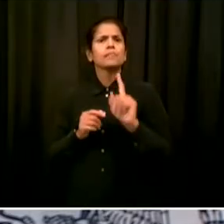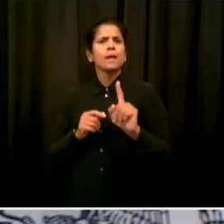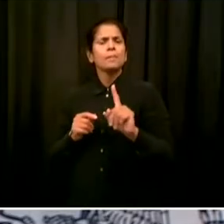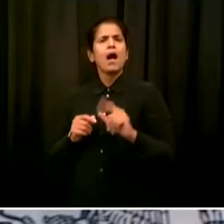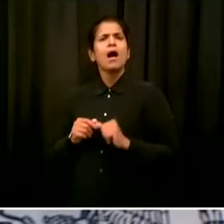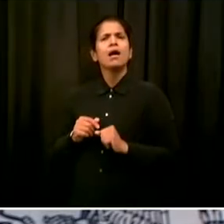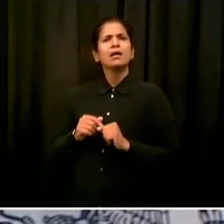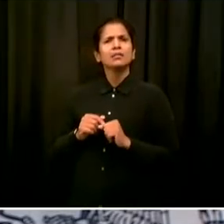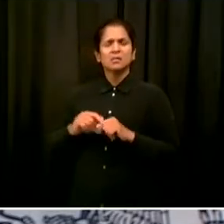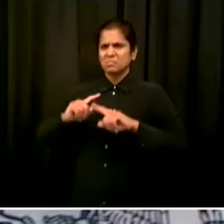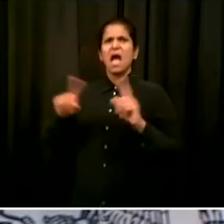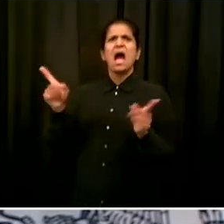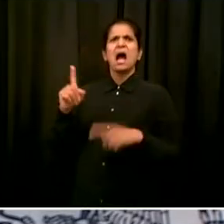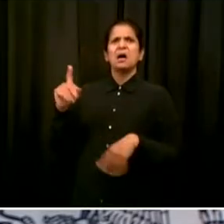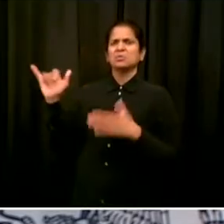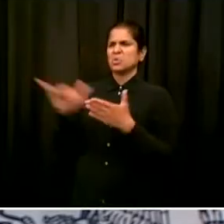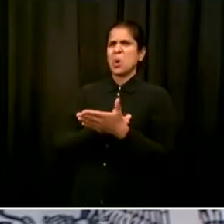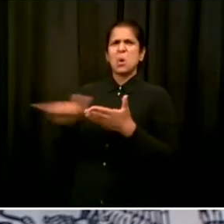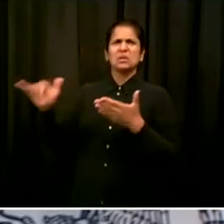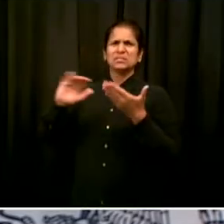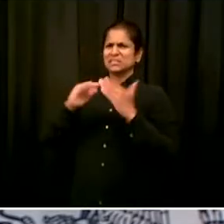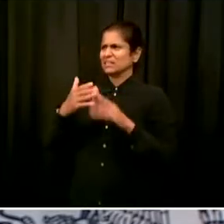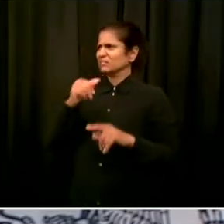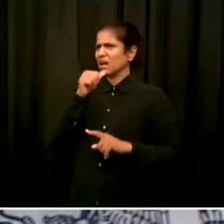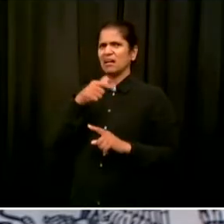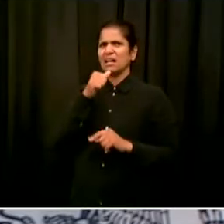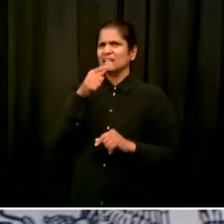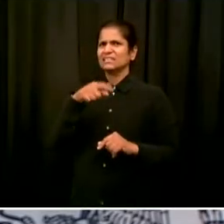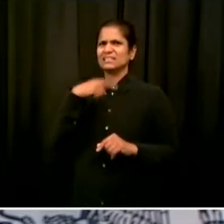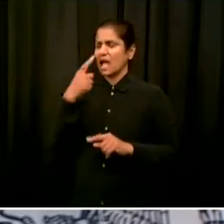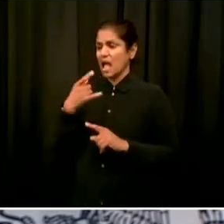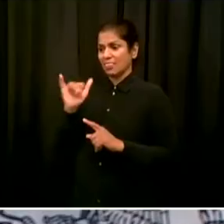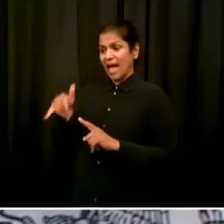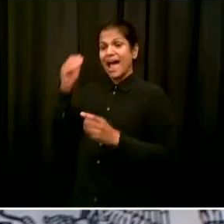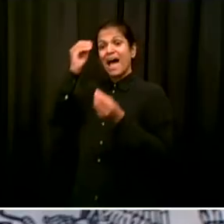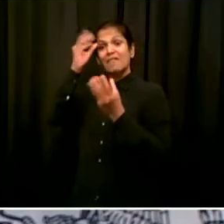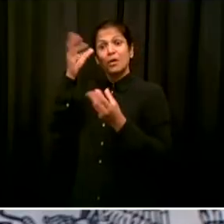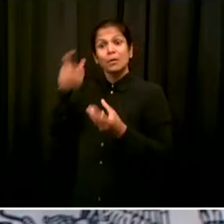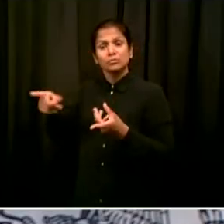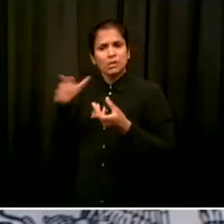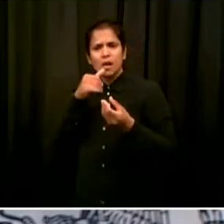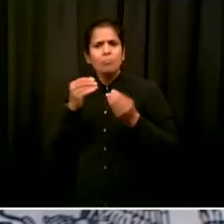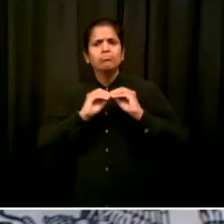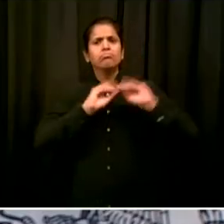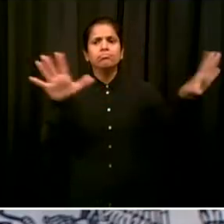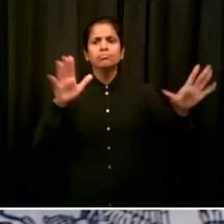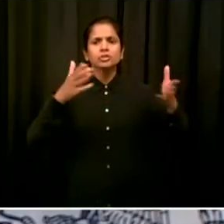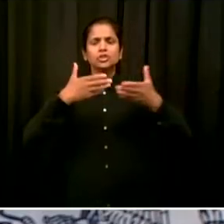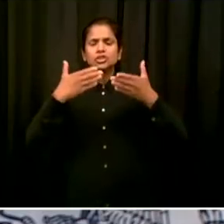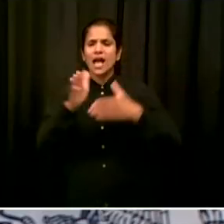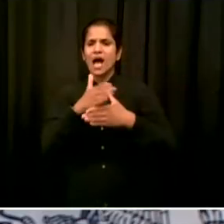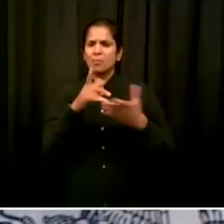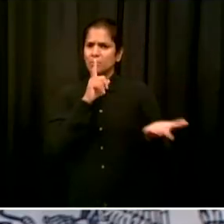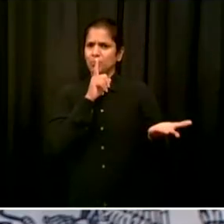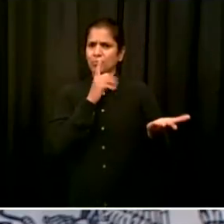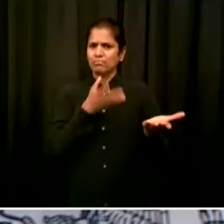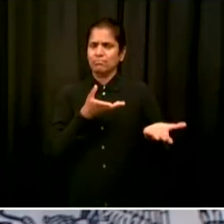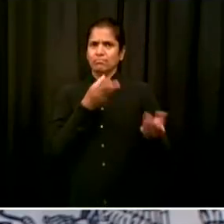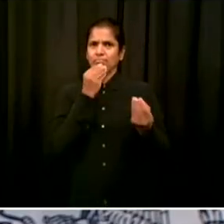BUT ONLY A FEW CASES ARE TIED BACK TO THE CAS.MP CAN YOU TELL ME